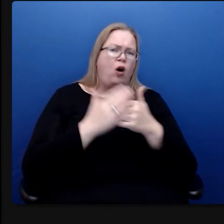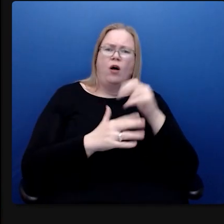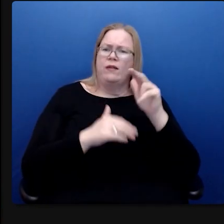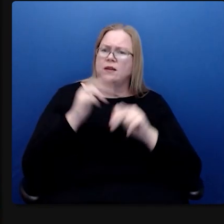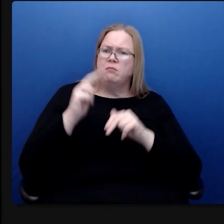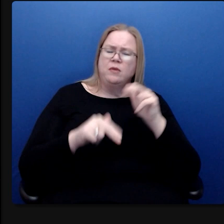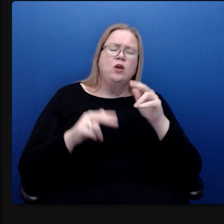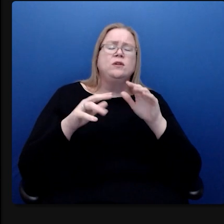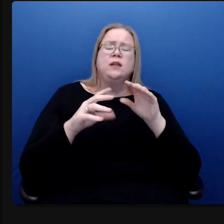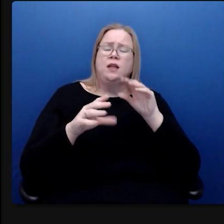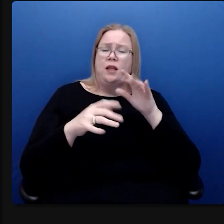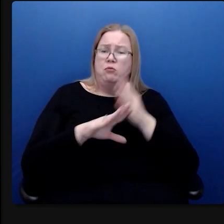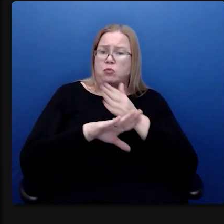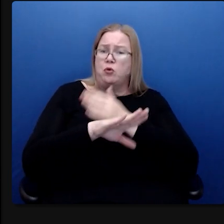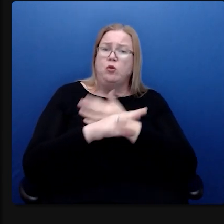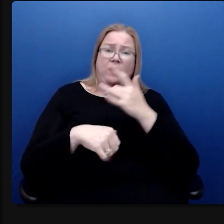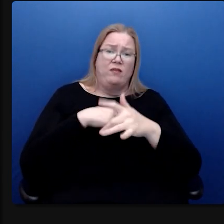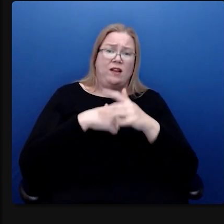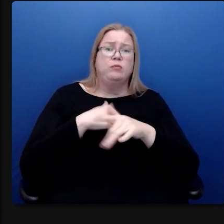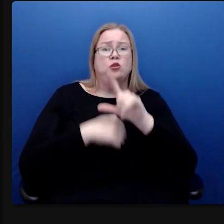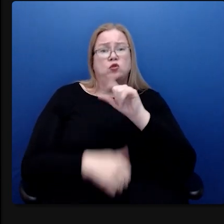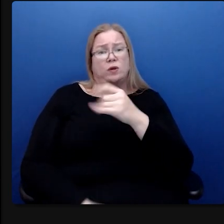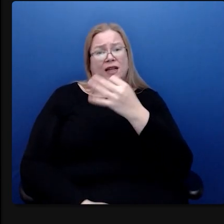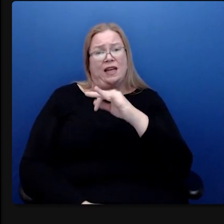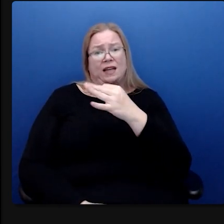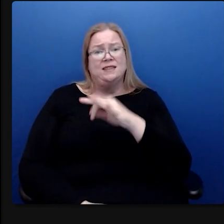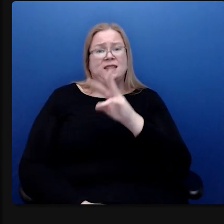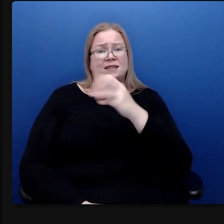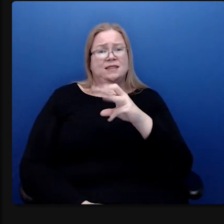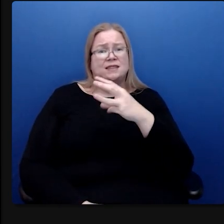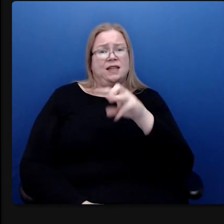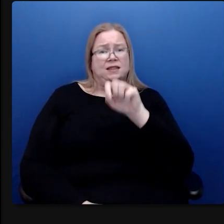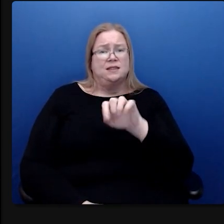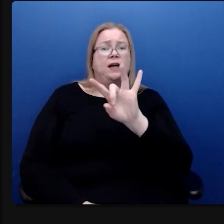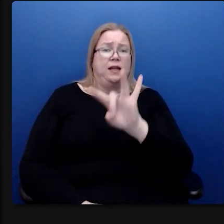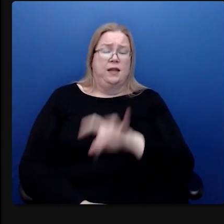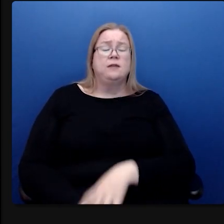All the build throughput improvements are available in VS 2019 16.8.